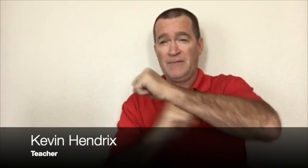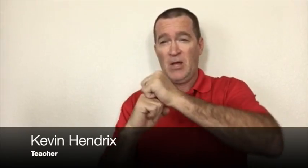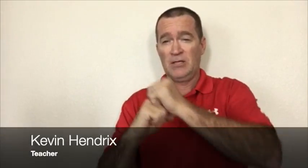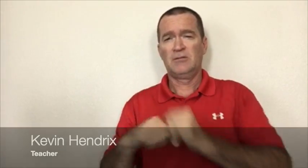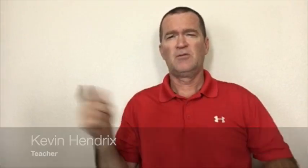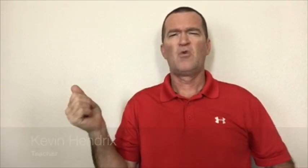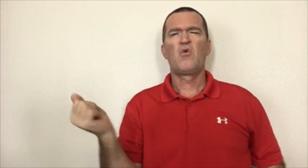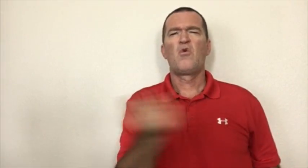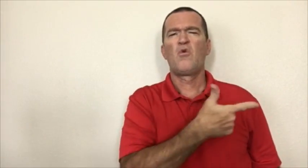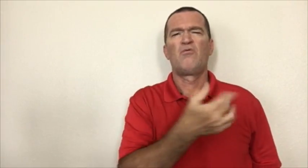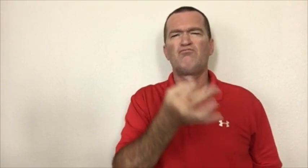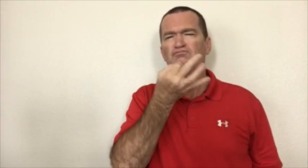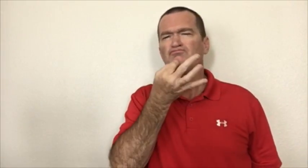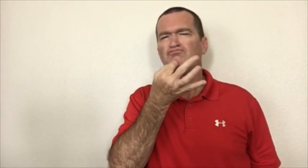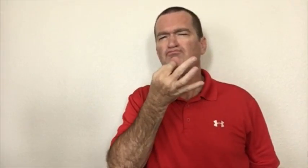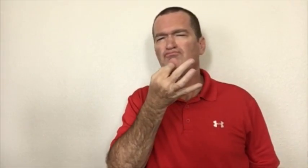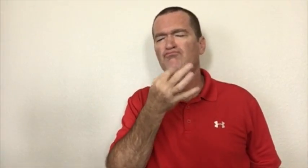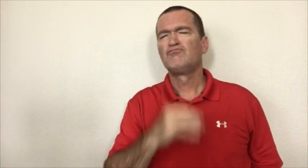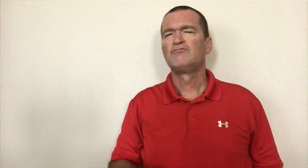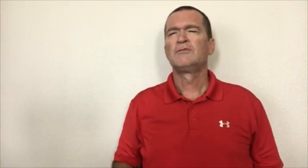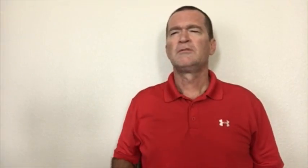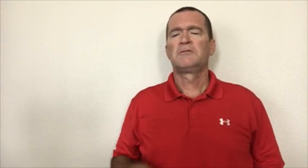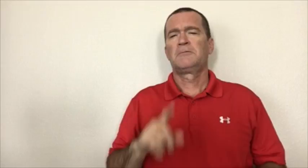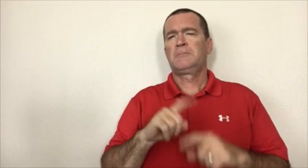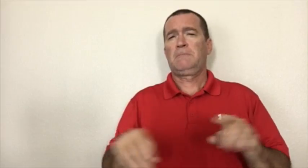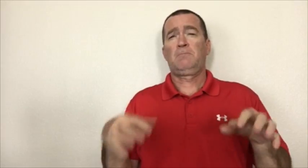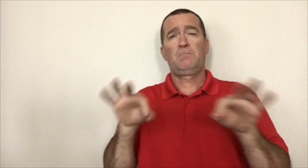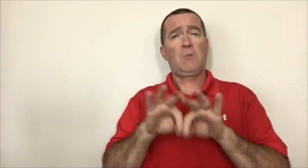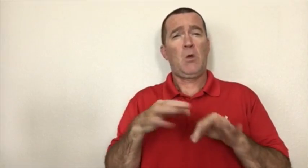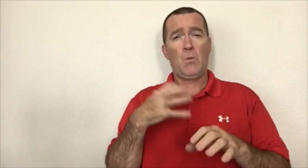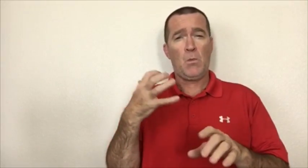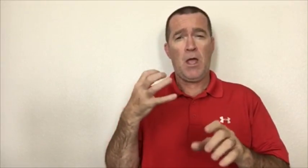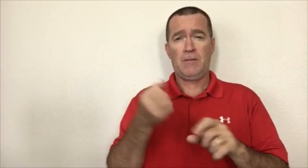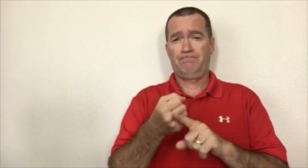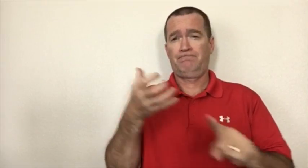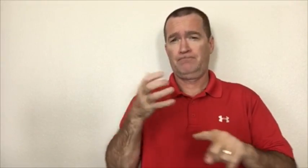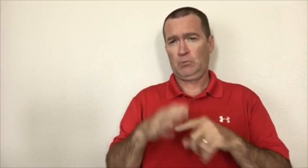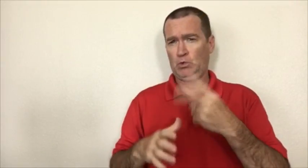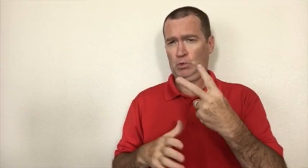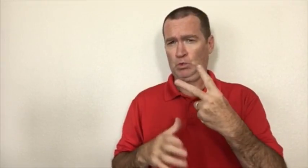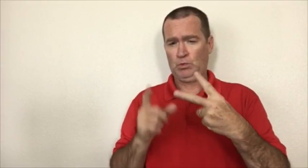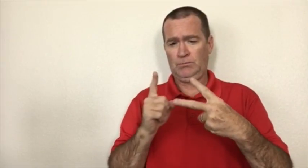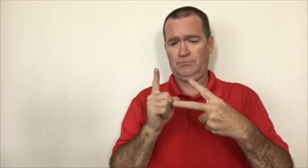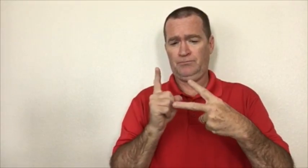here. We've got the six pillars of character counts they are able to demonstrate all of them